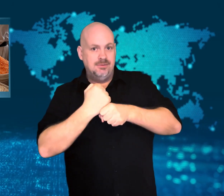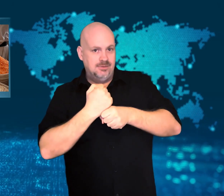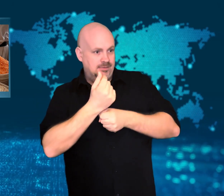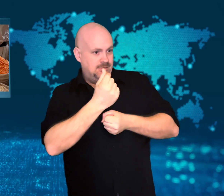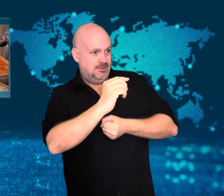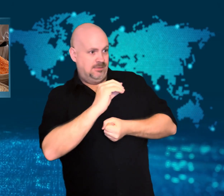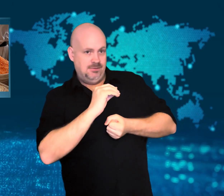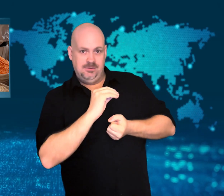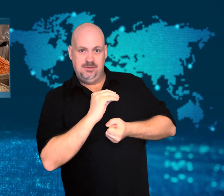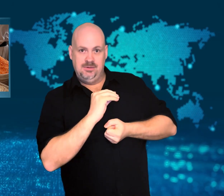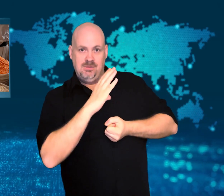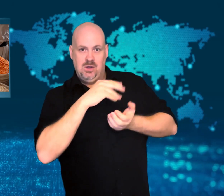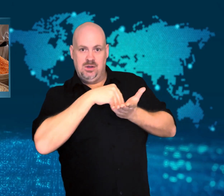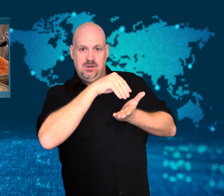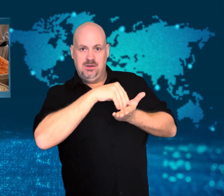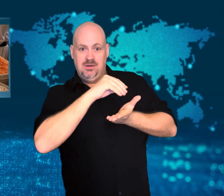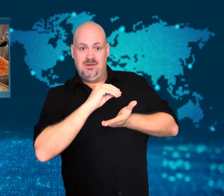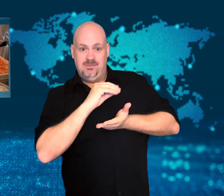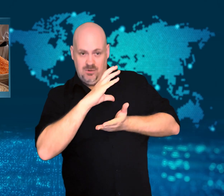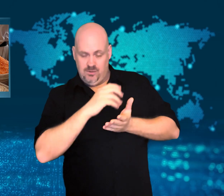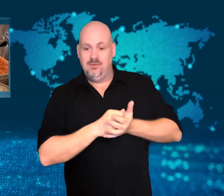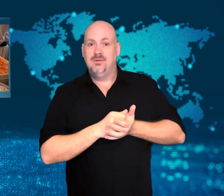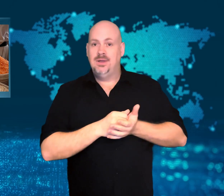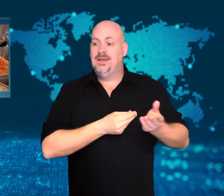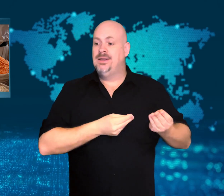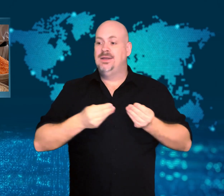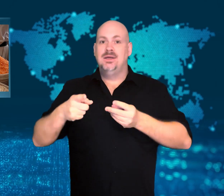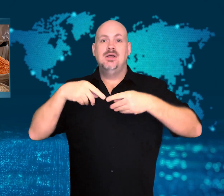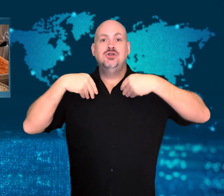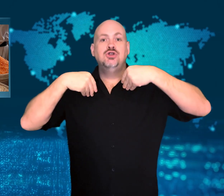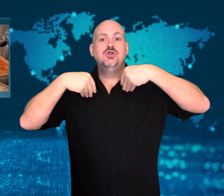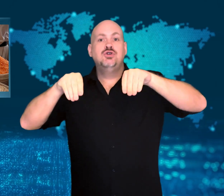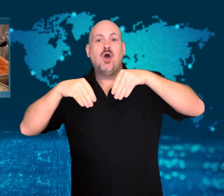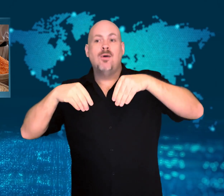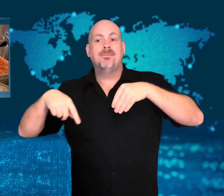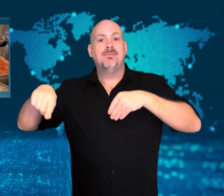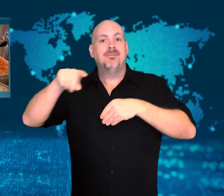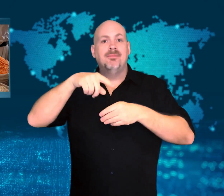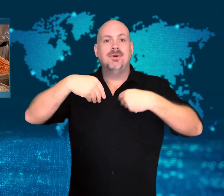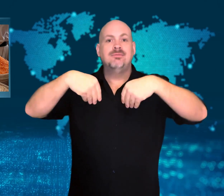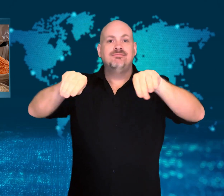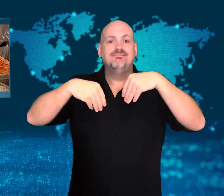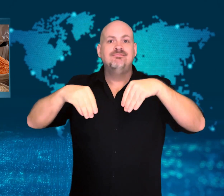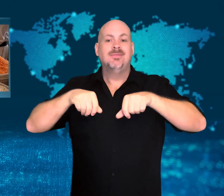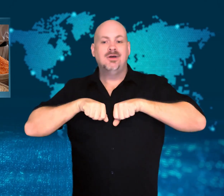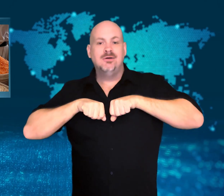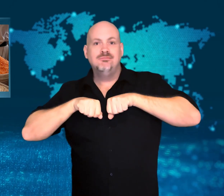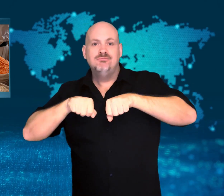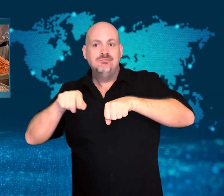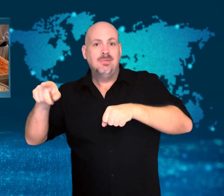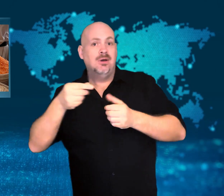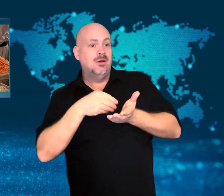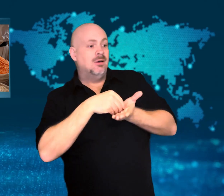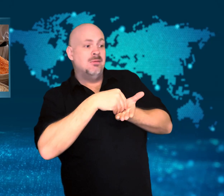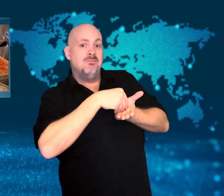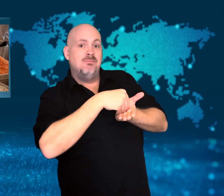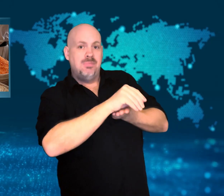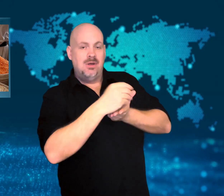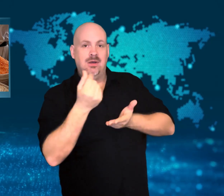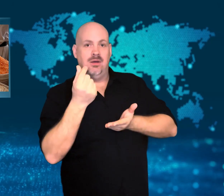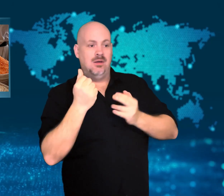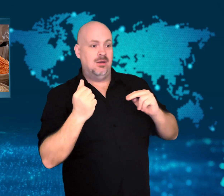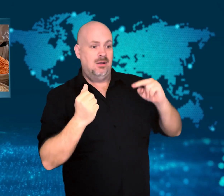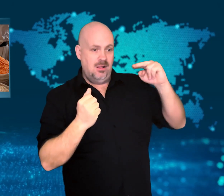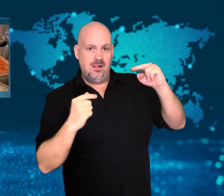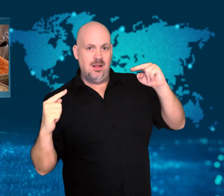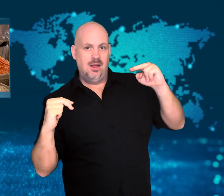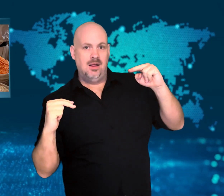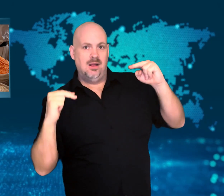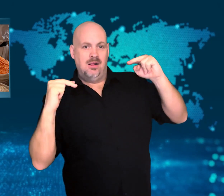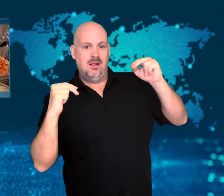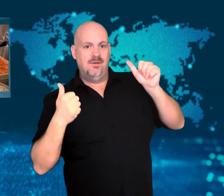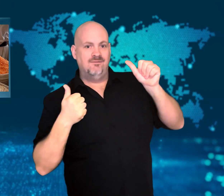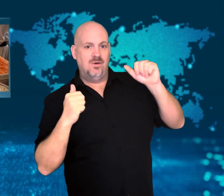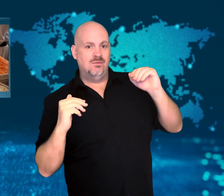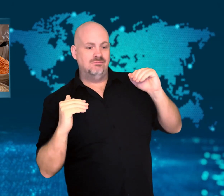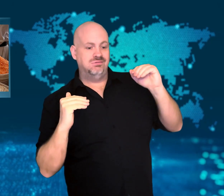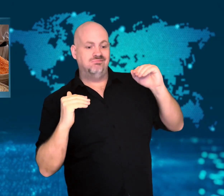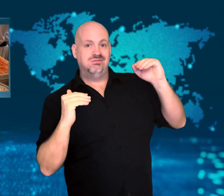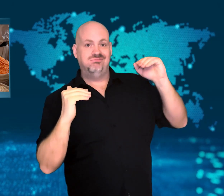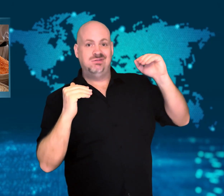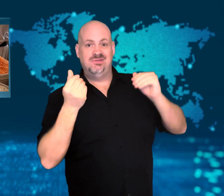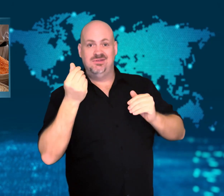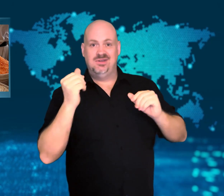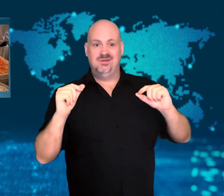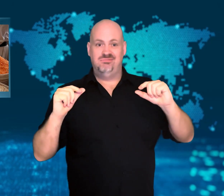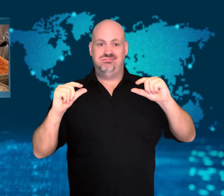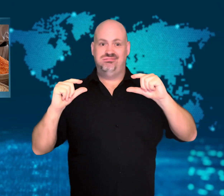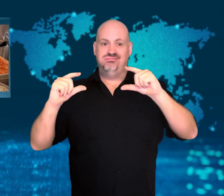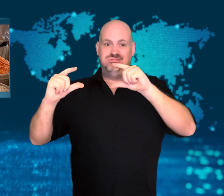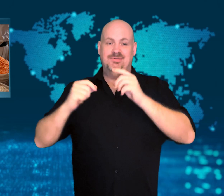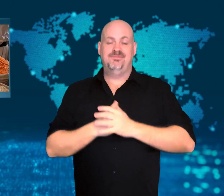increased wheat prices which leads to rising expenses for food makers.